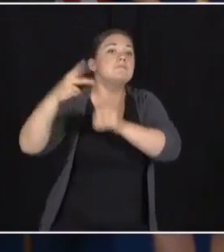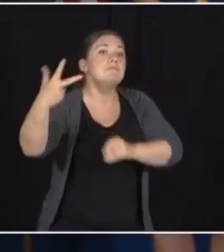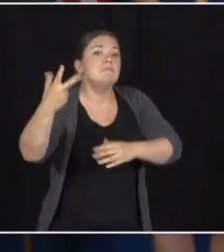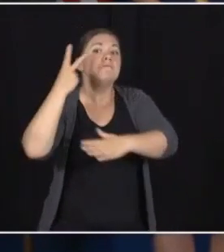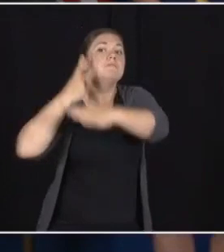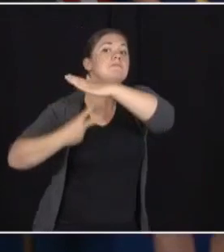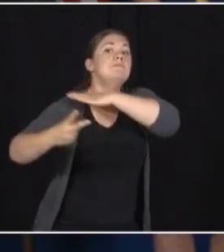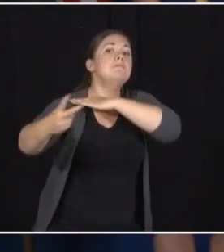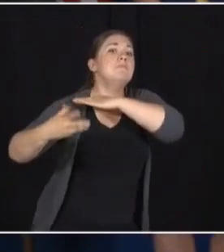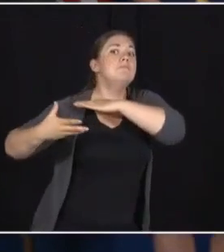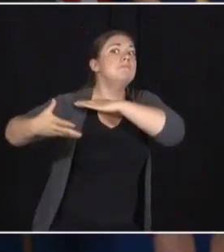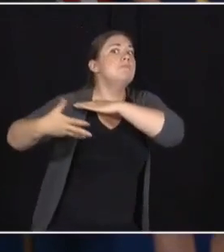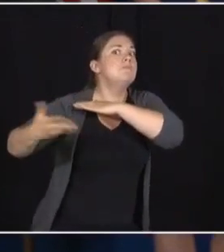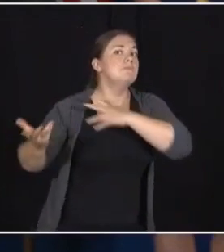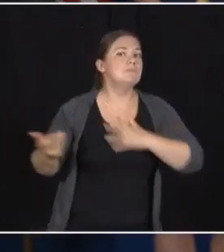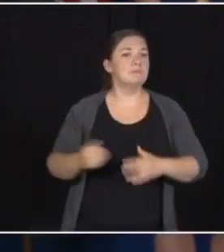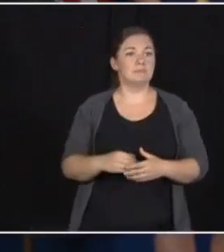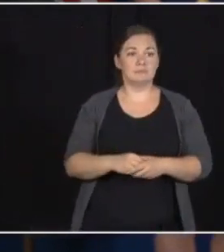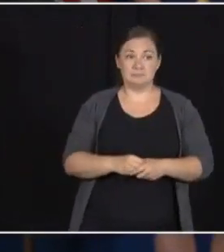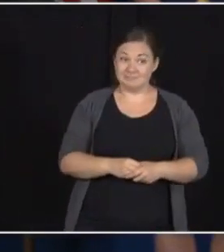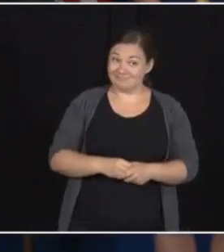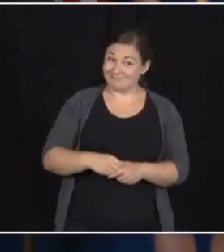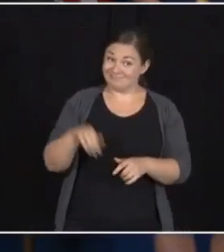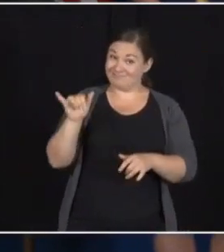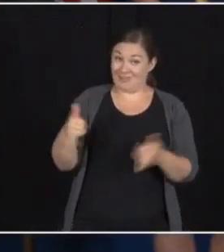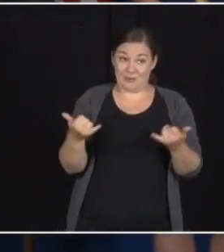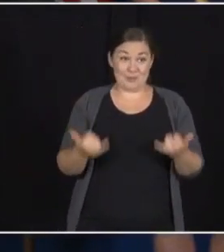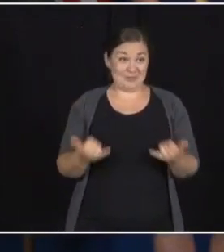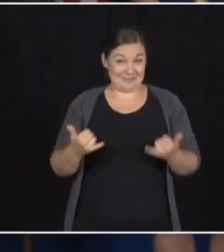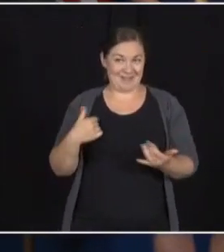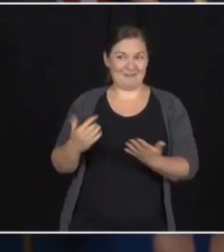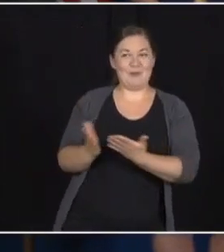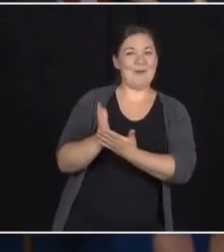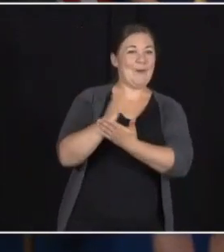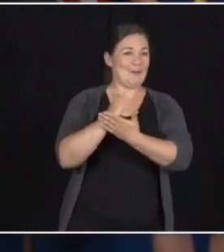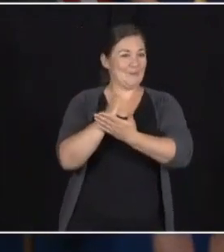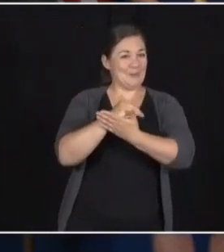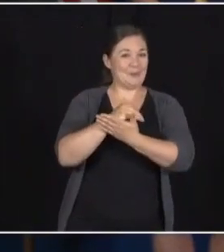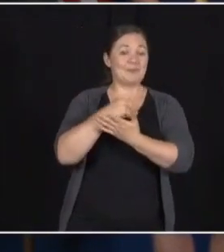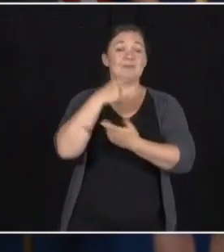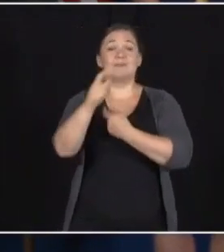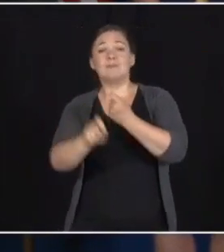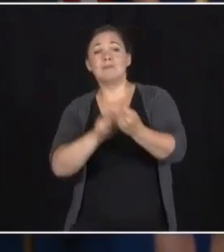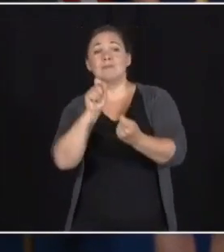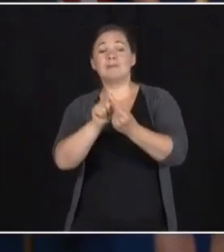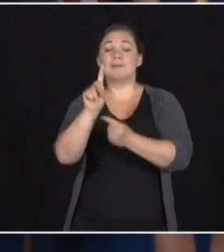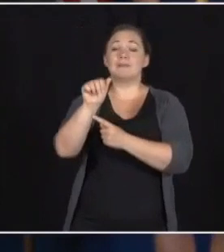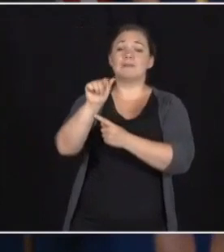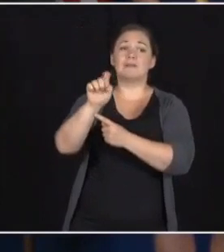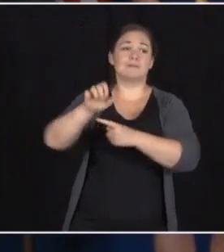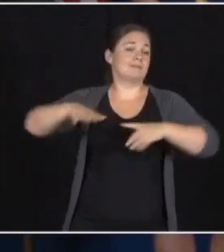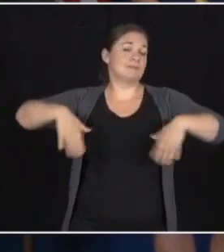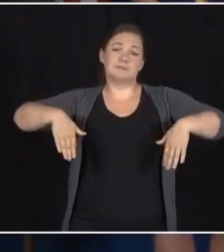stage III and can you say when the public may expect an announcement on that? Grosbeak that information is being reviewed right now.